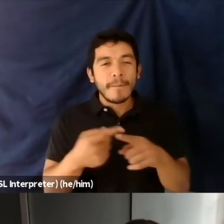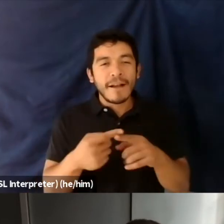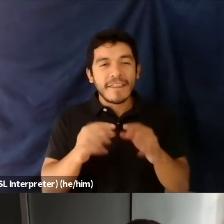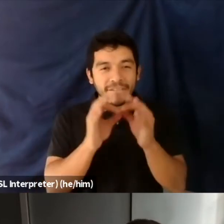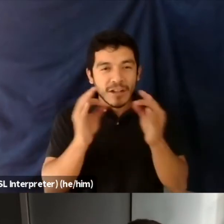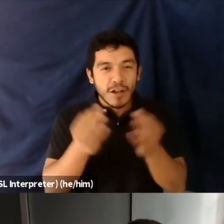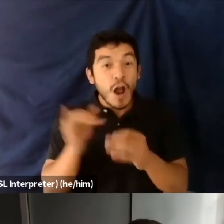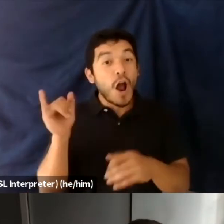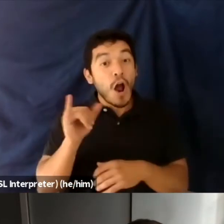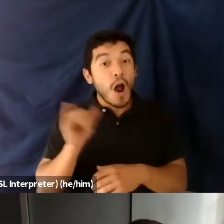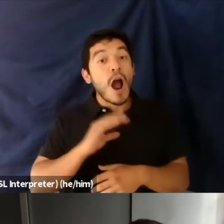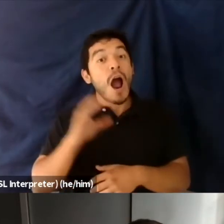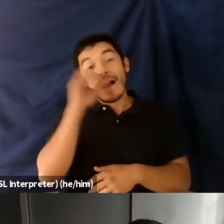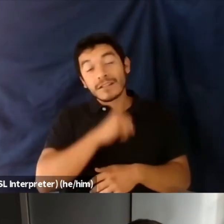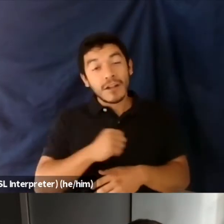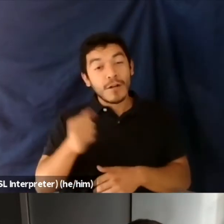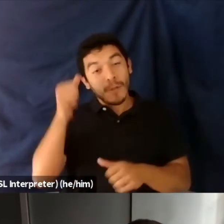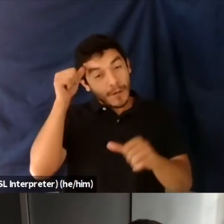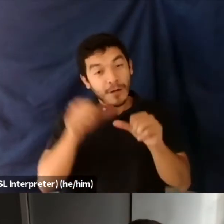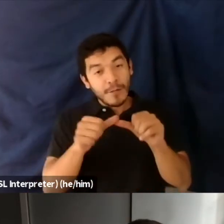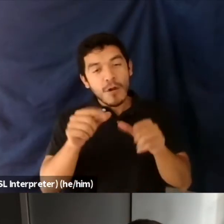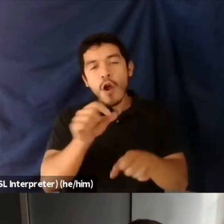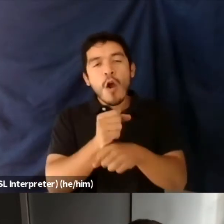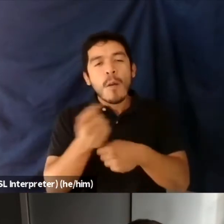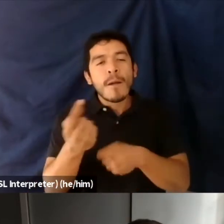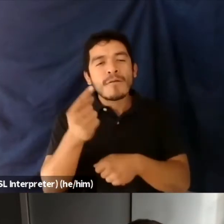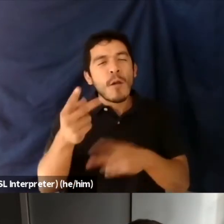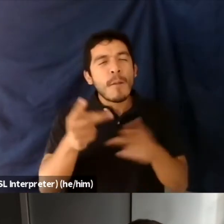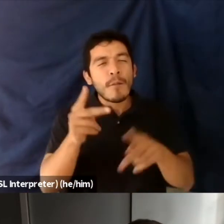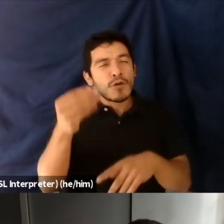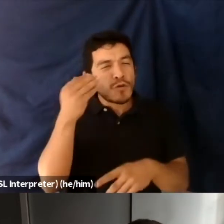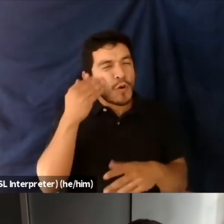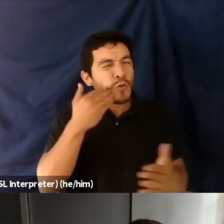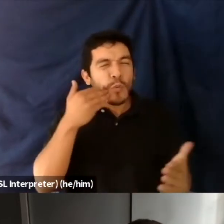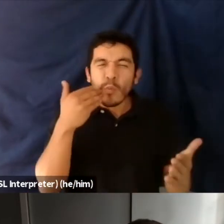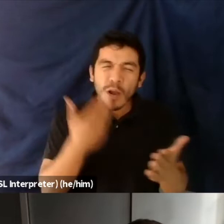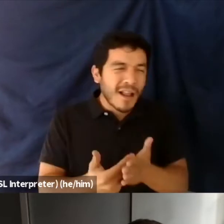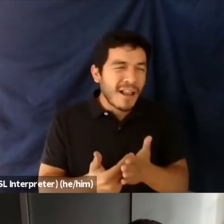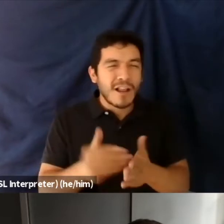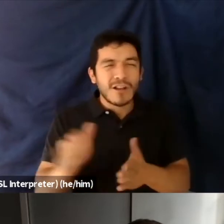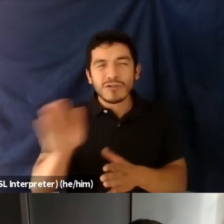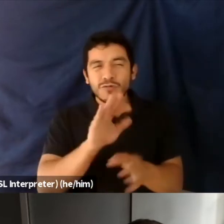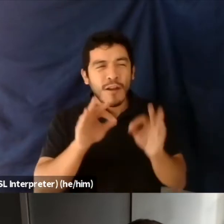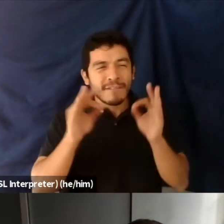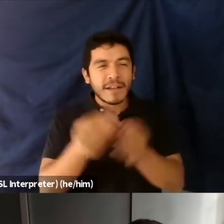Oh, I guess so here it is. You're making something with people, you know, so well, is, were there any surprises along the way,